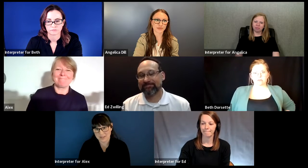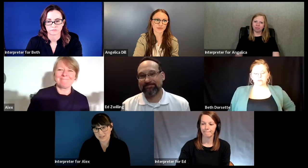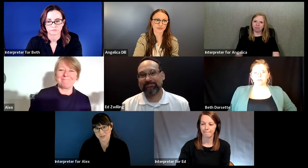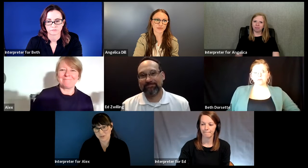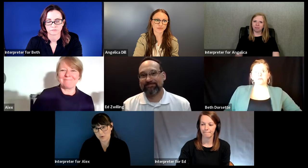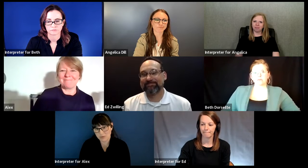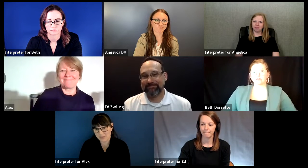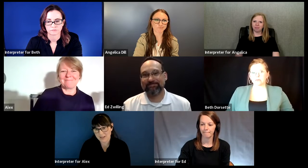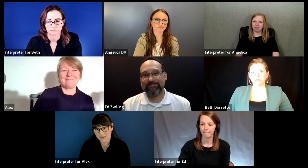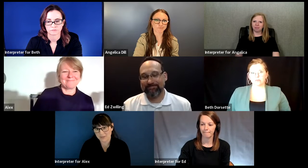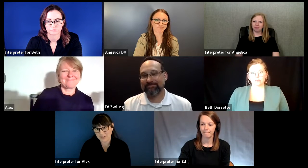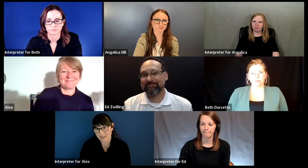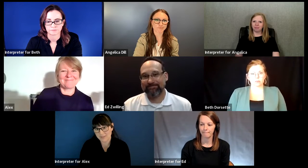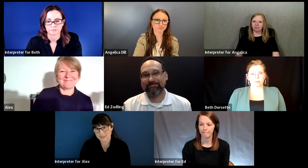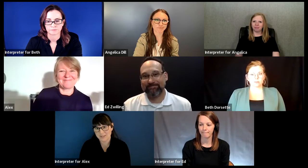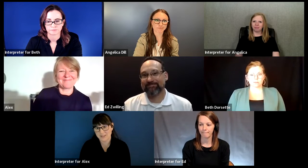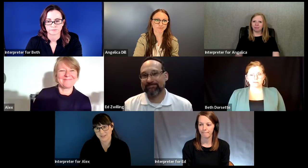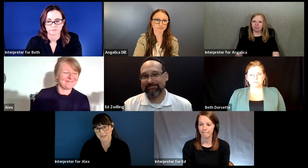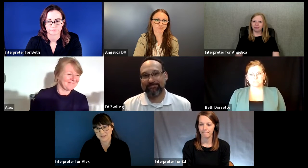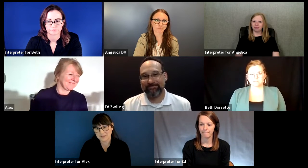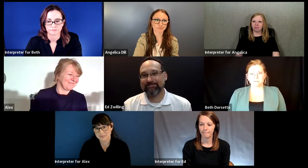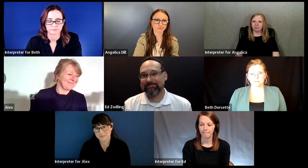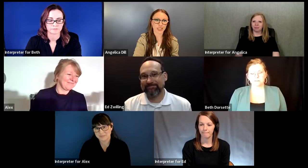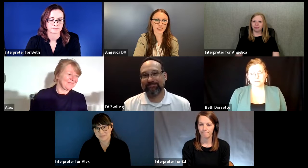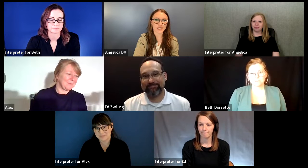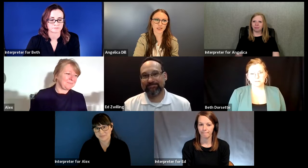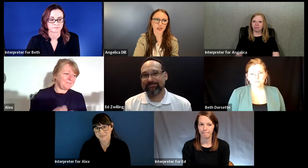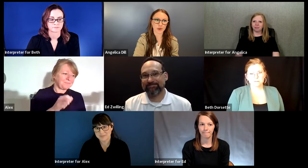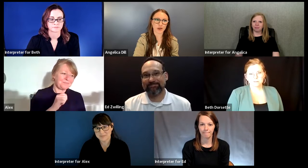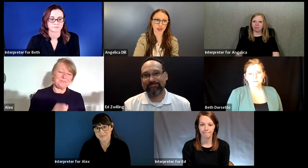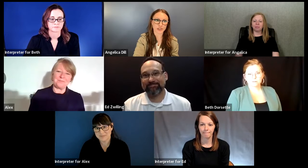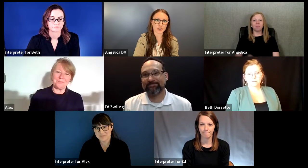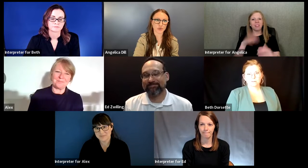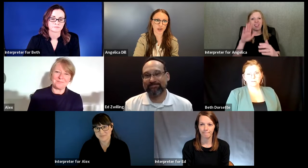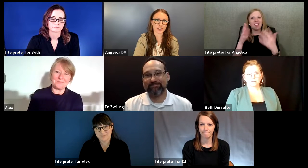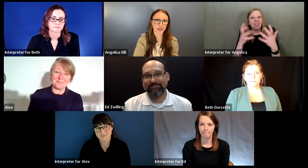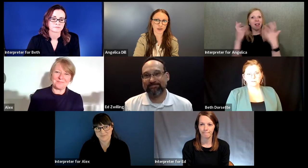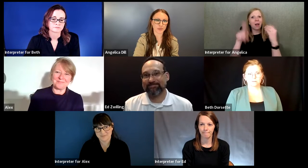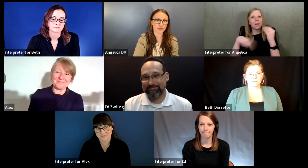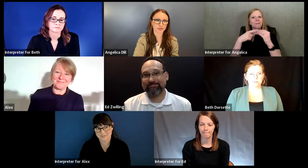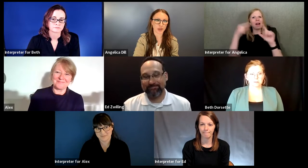And they can just incorporate that in their everyday lives. And it's a lot about attitude, right.